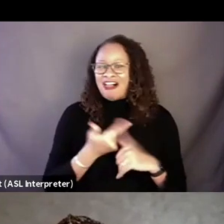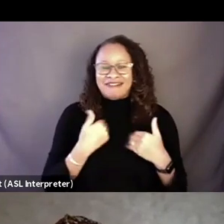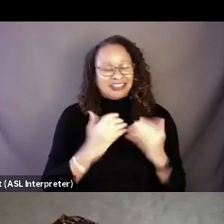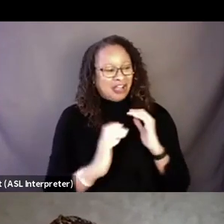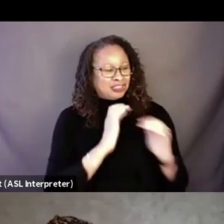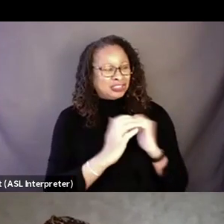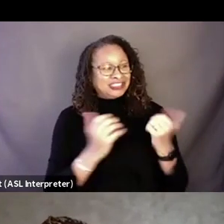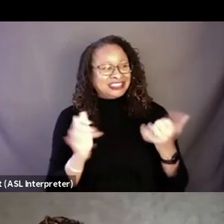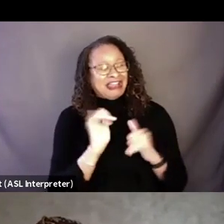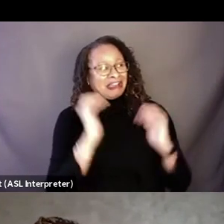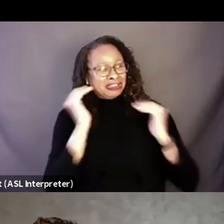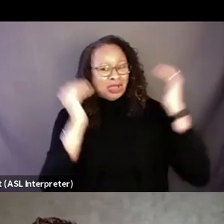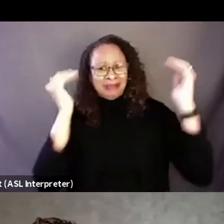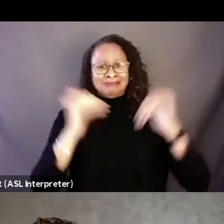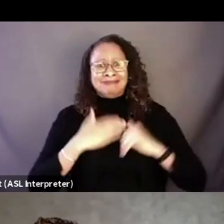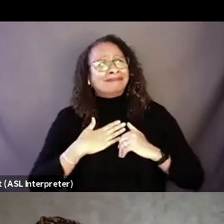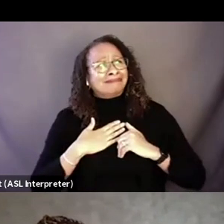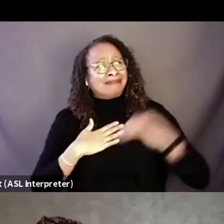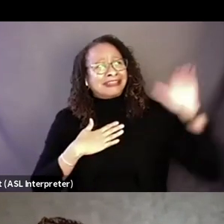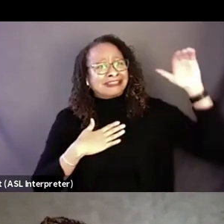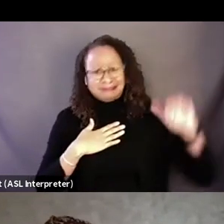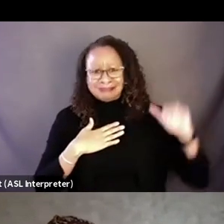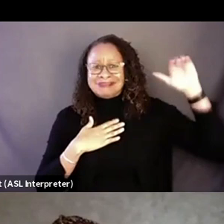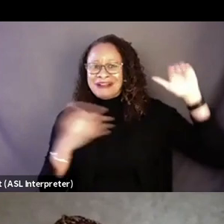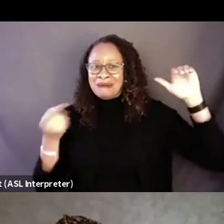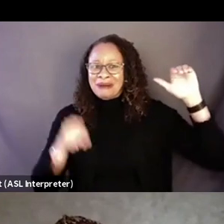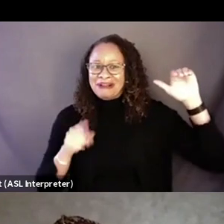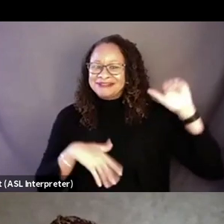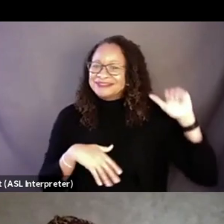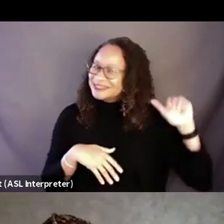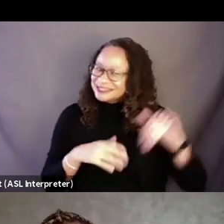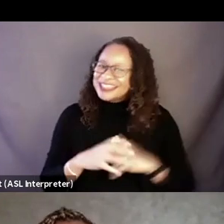Oh God child, that's crazy, but something that's.